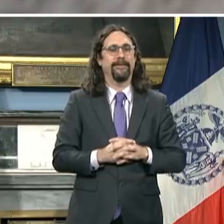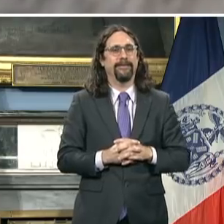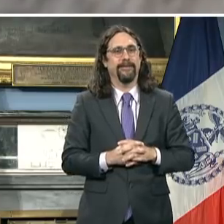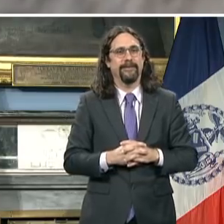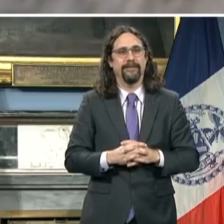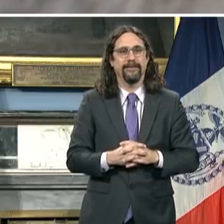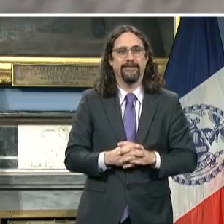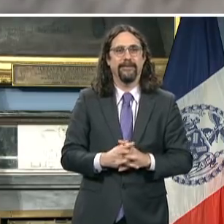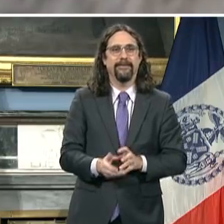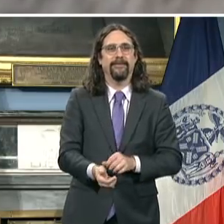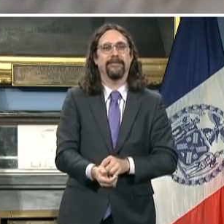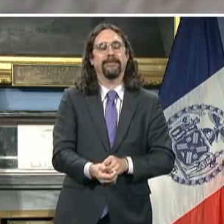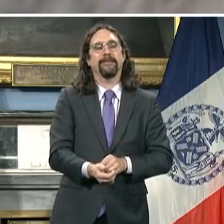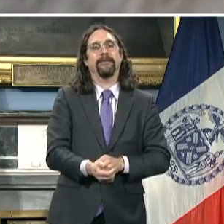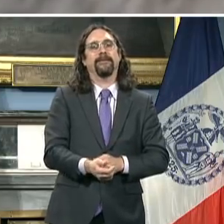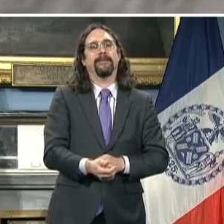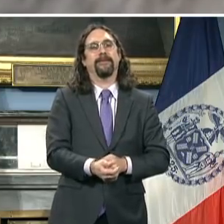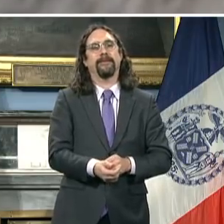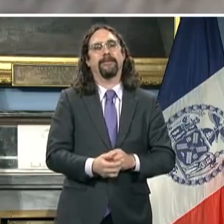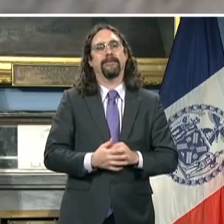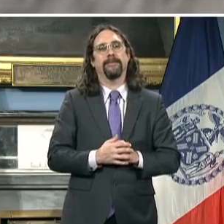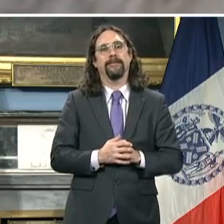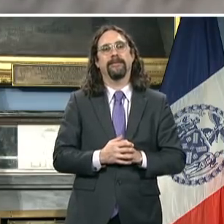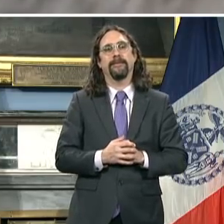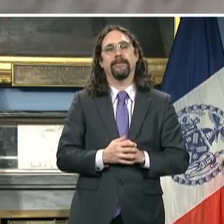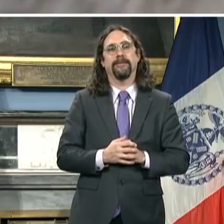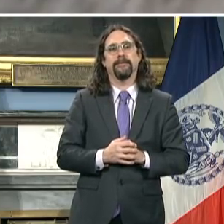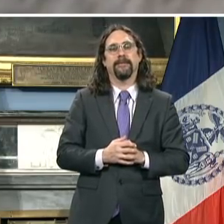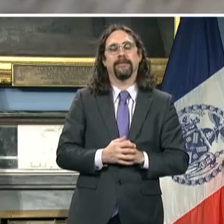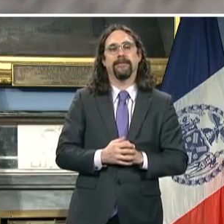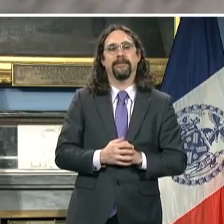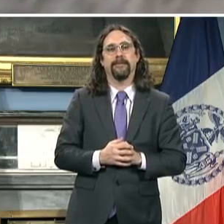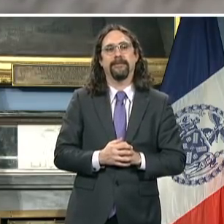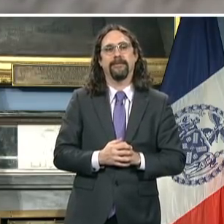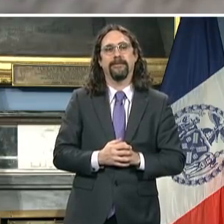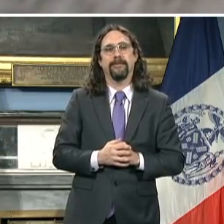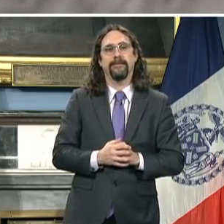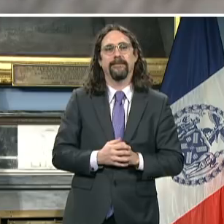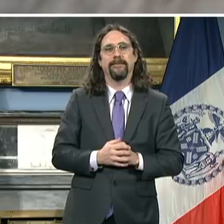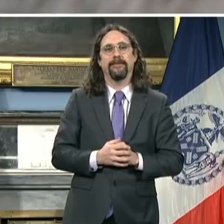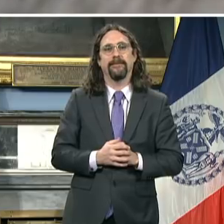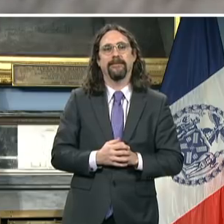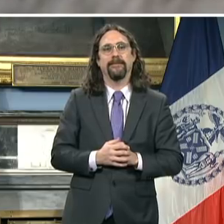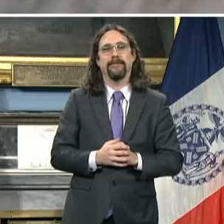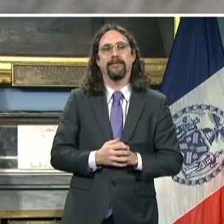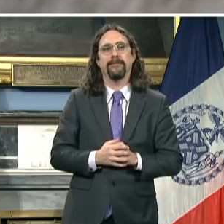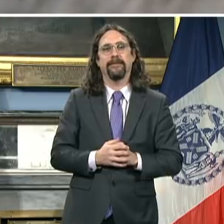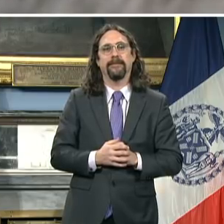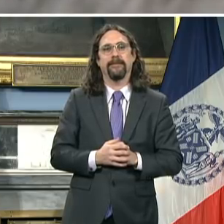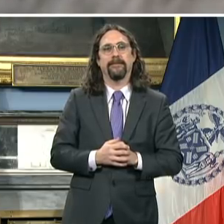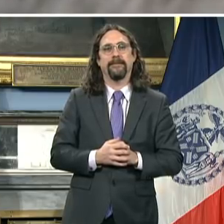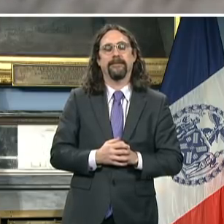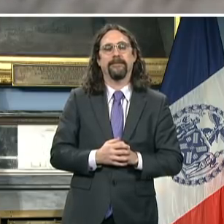COFRIISS. AND YOKNU O W, WHEN THE NAVY YARD BAECME A CIVILIAN FACILITY AND BECAME A